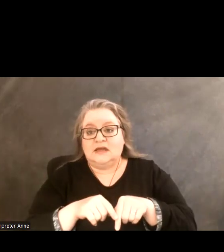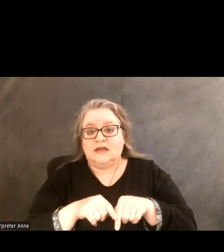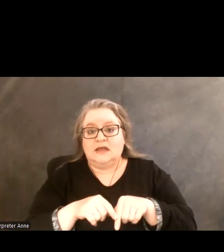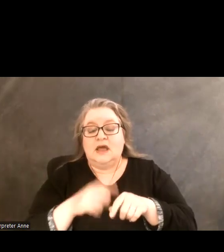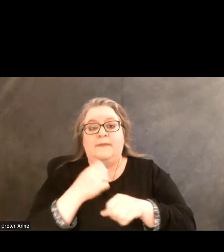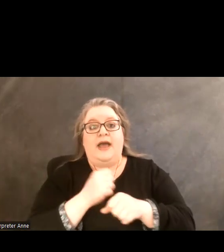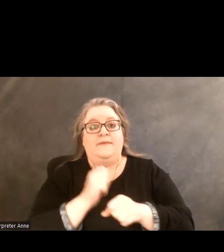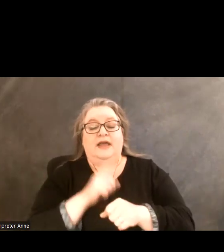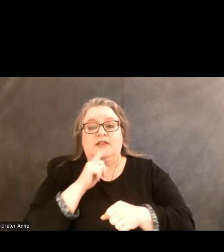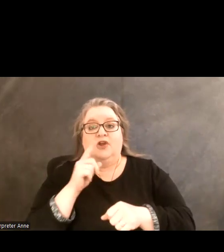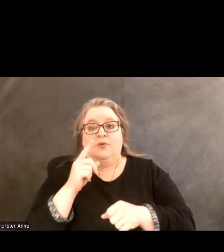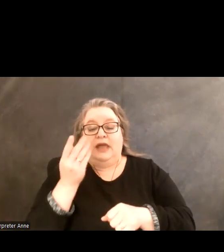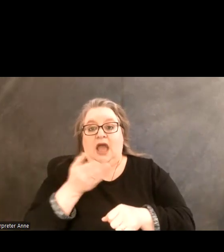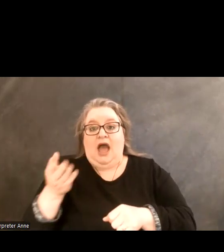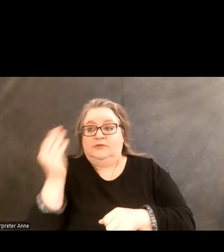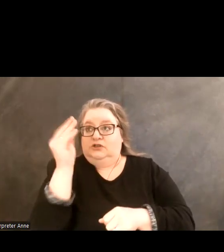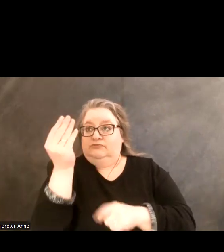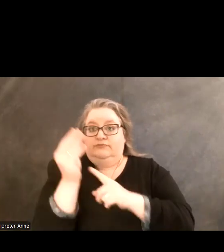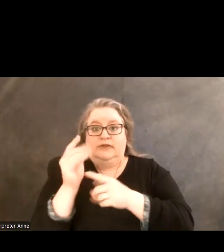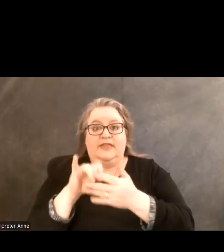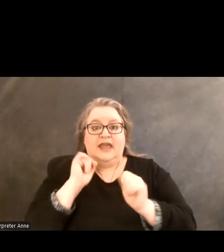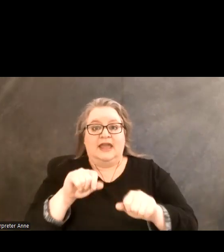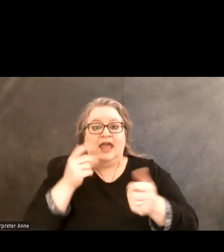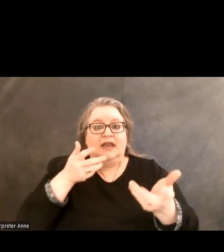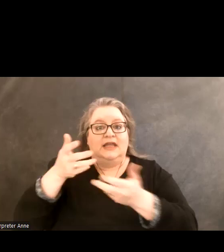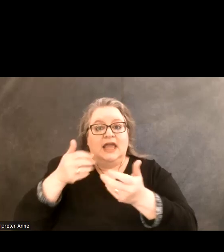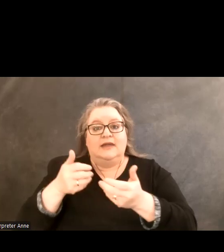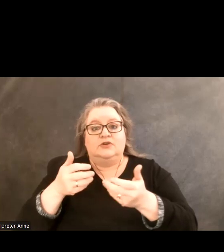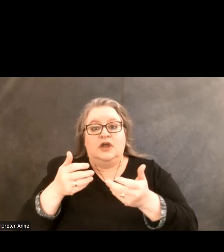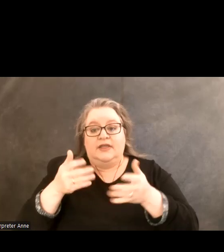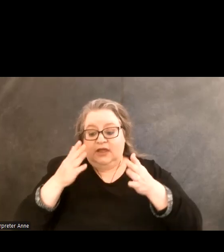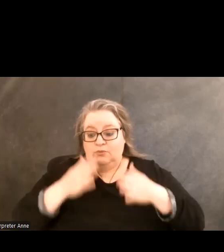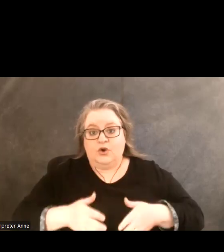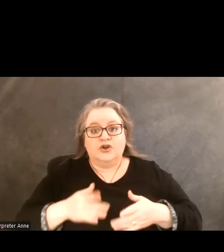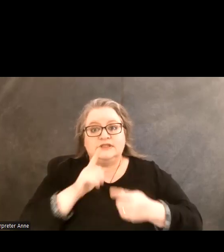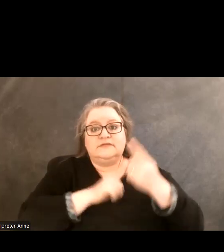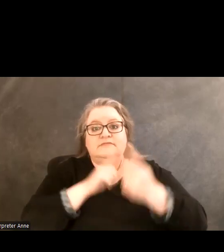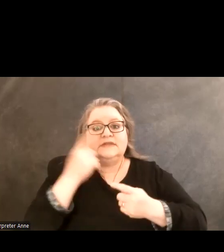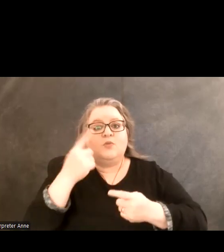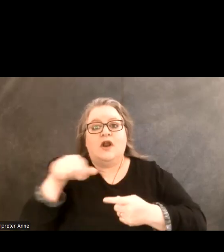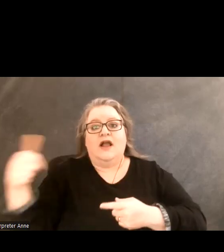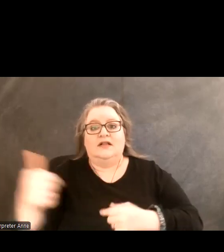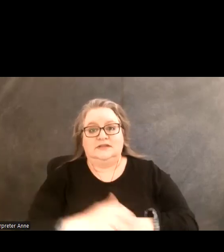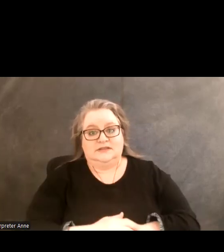they can engage with in person somewhere else.